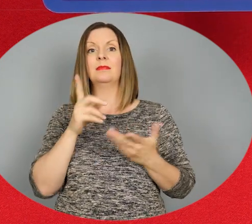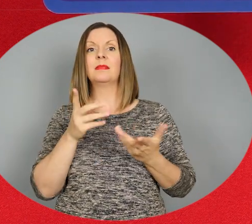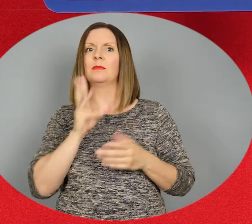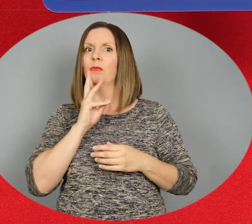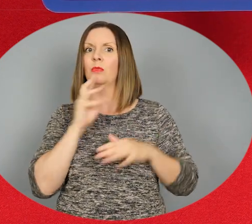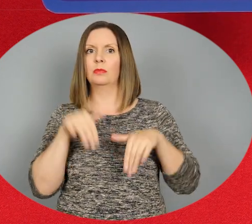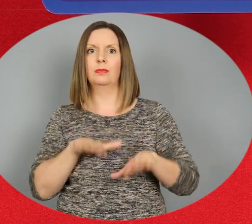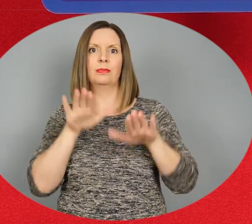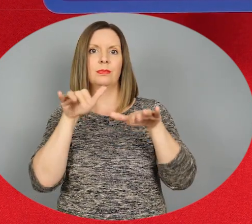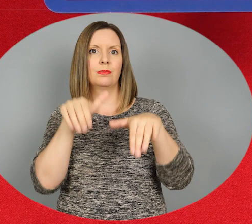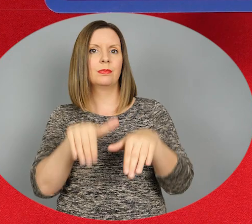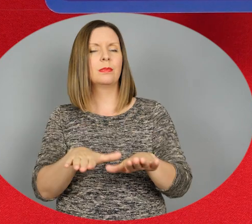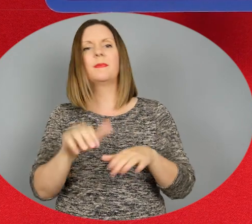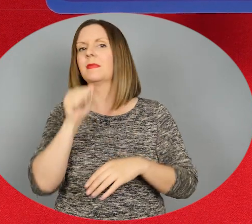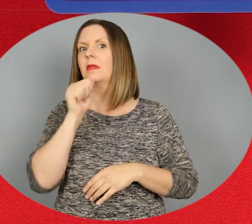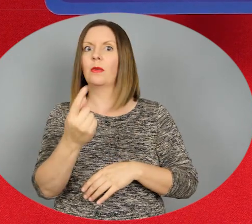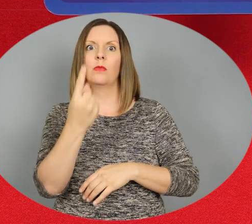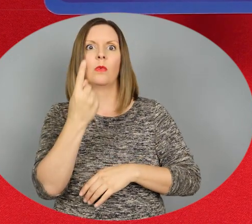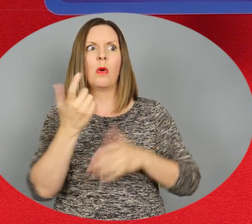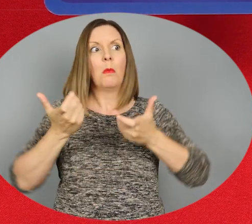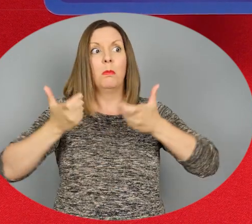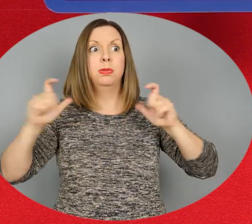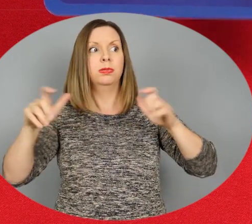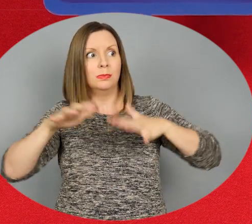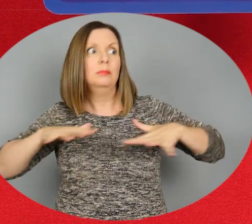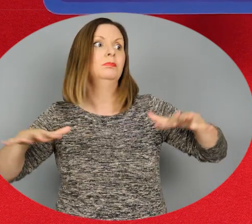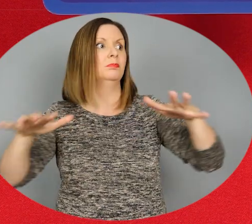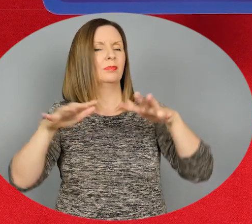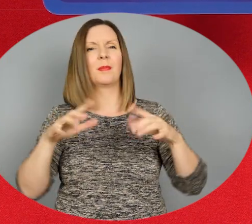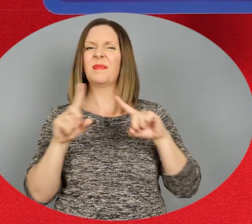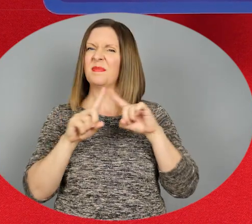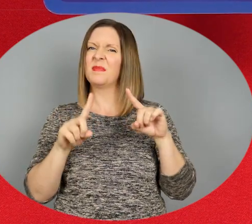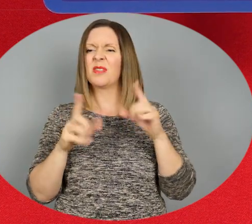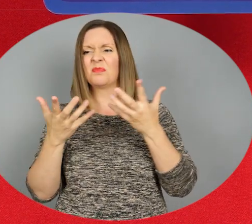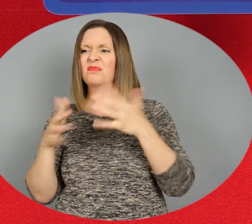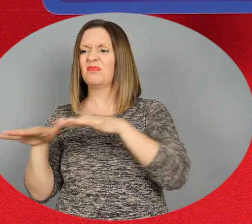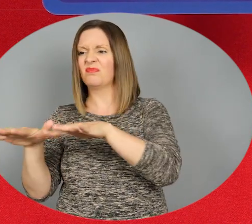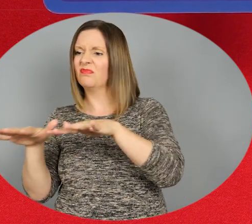case, you aren’t looking for the largest single region of ocean spaces, but instead